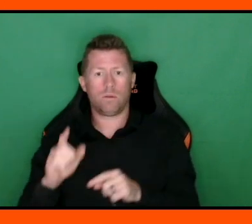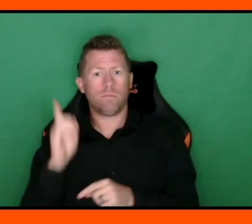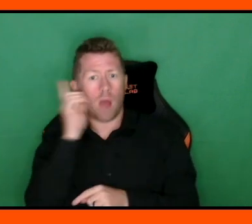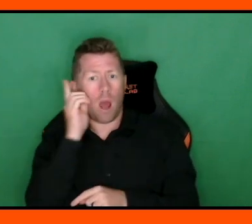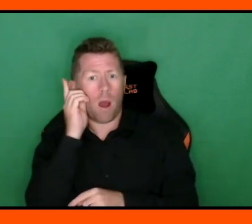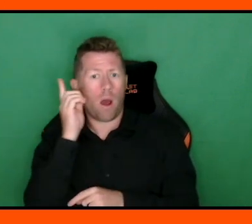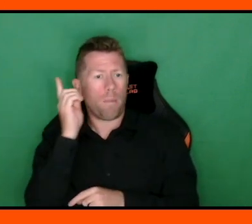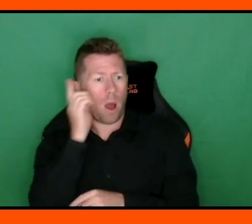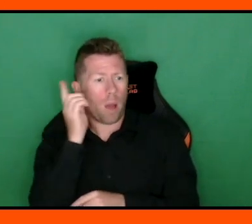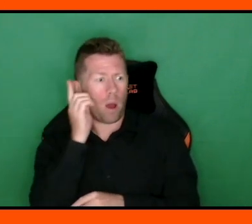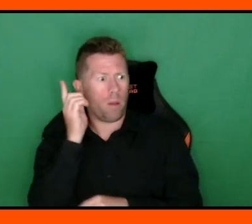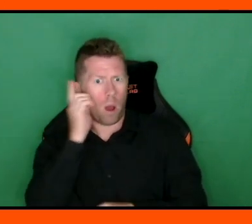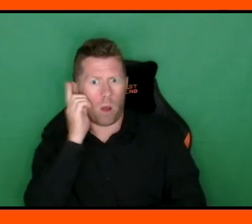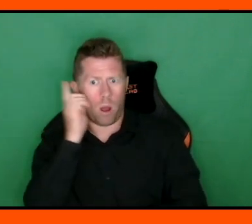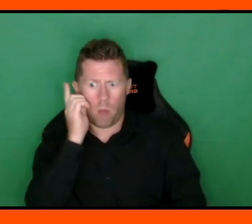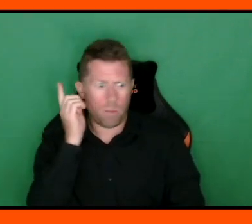on personal devices outside the home.